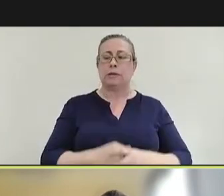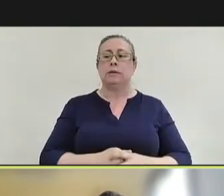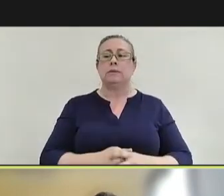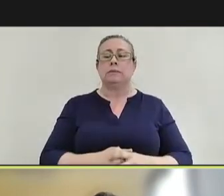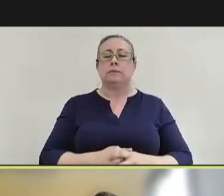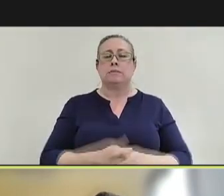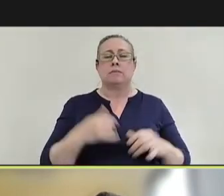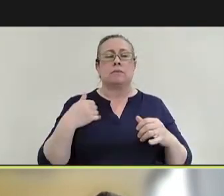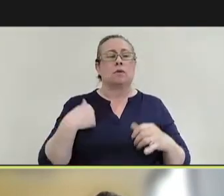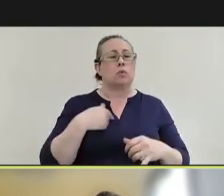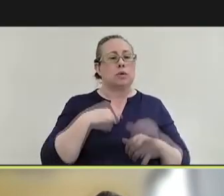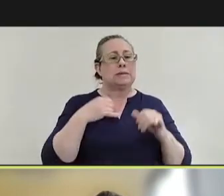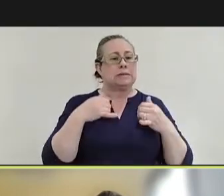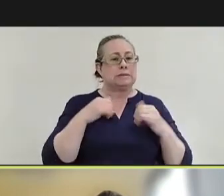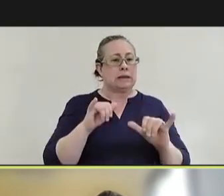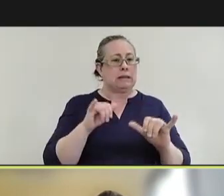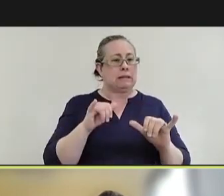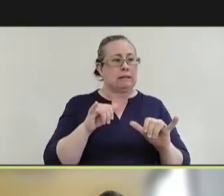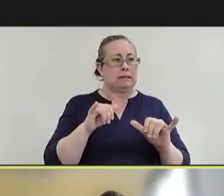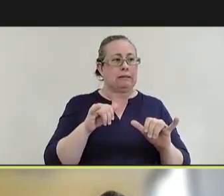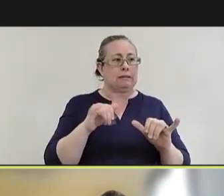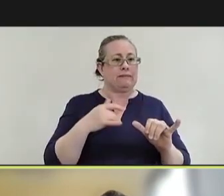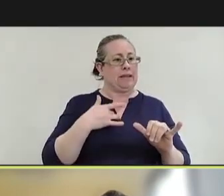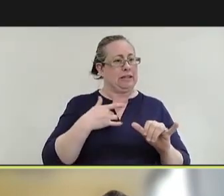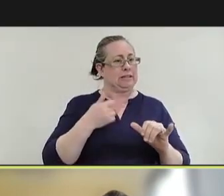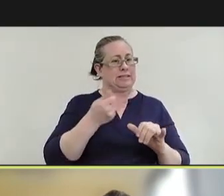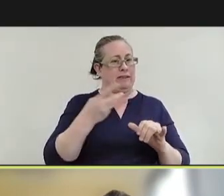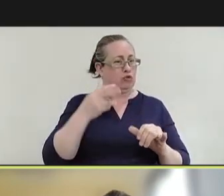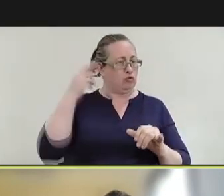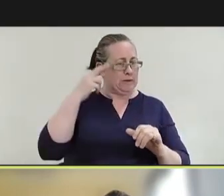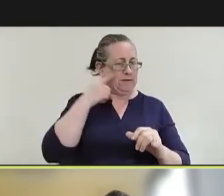you know, there are a number of reasons for it, but what this really does tell you, though,